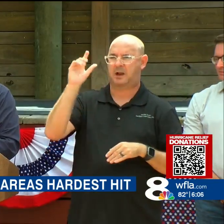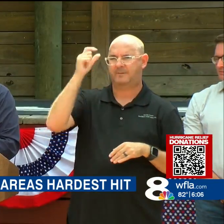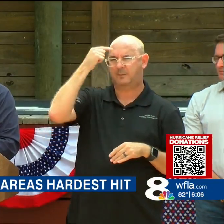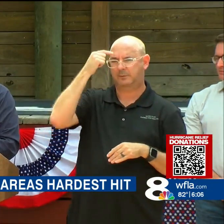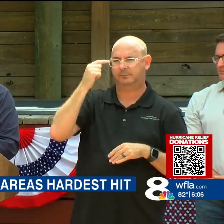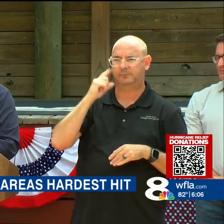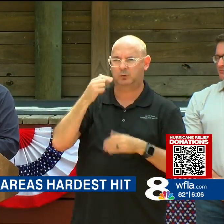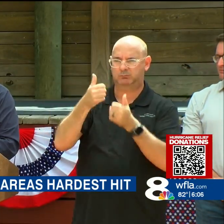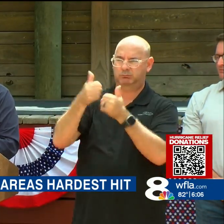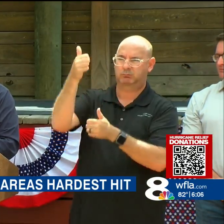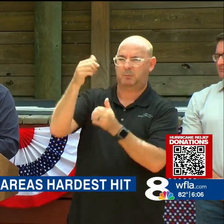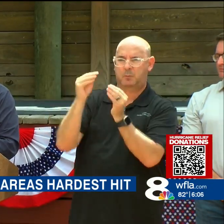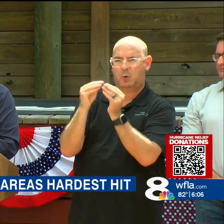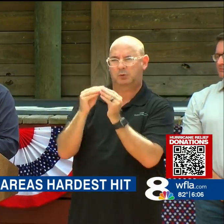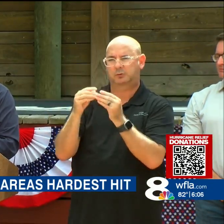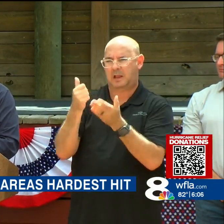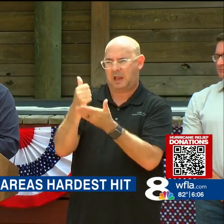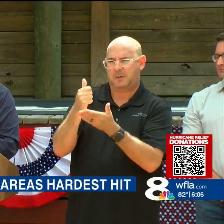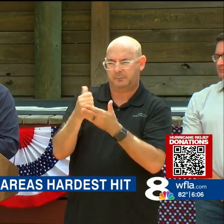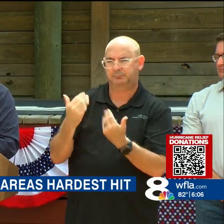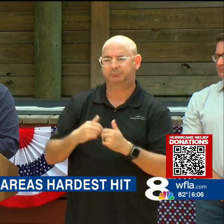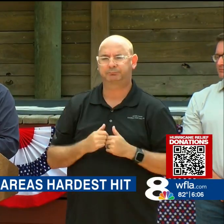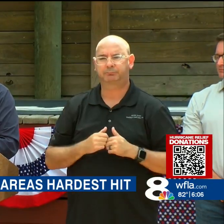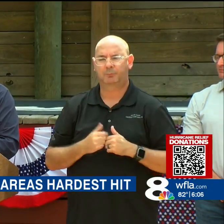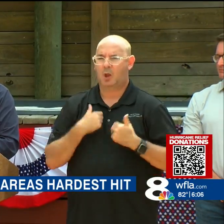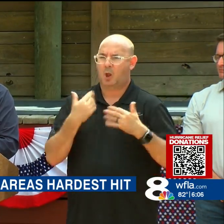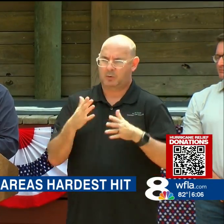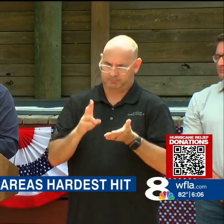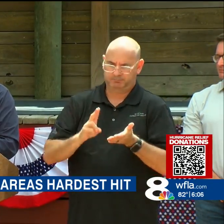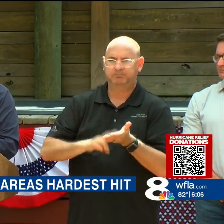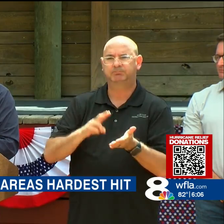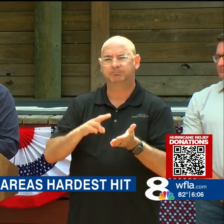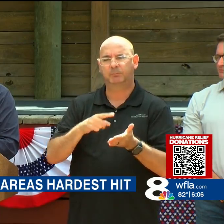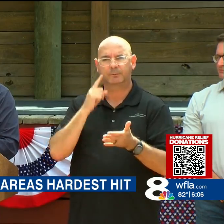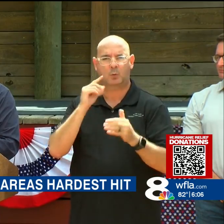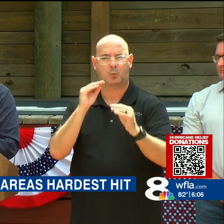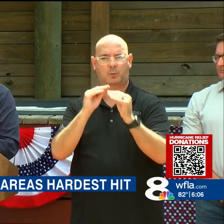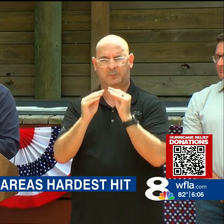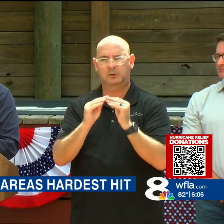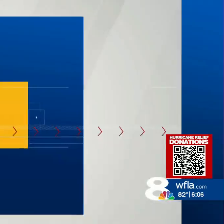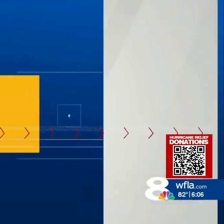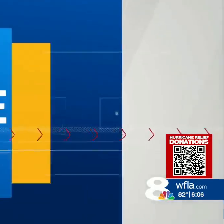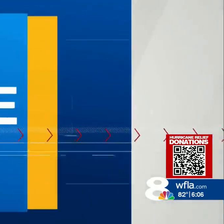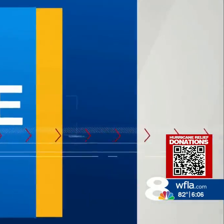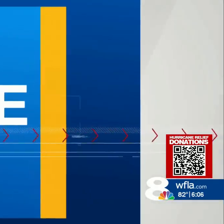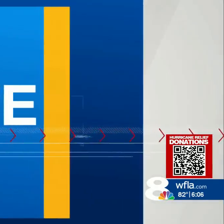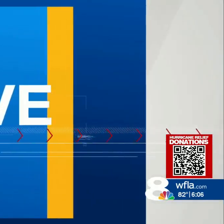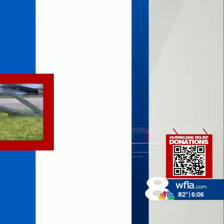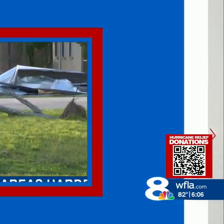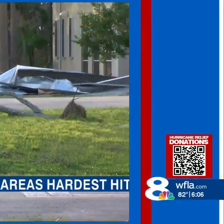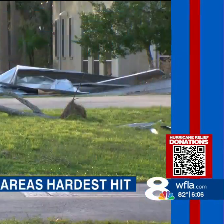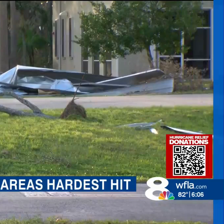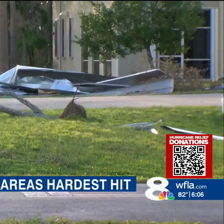PROGRESS IS ALSO BEING MADE TO ARE DOING JUST LIKE WE DID WITH PINE ISLAND. I'VE AUTHORIZED.